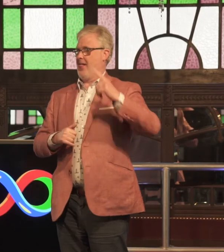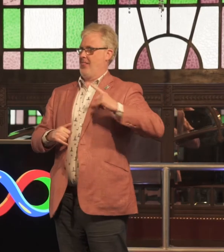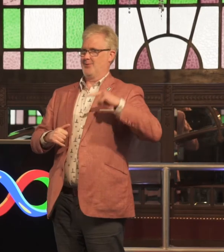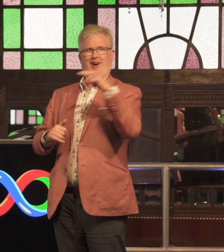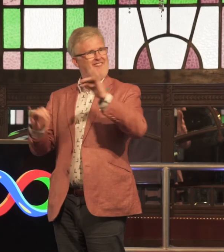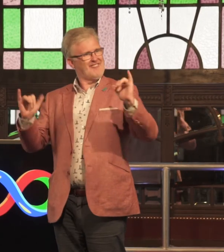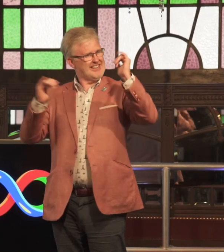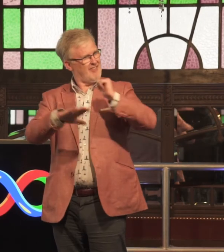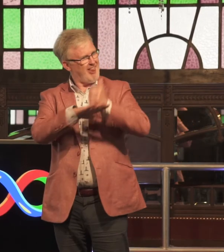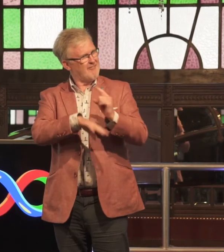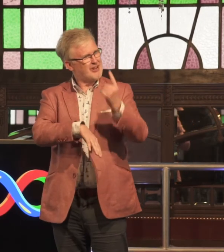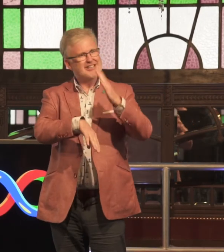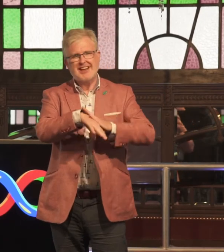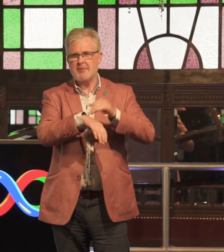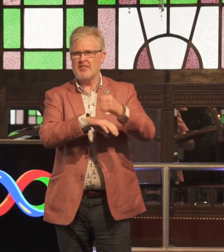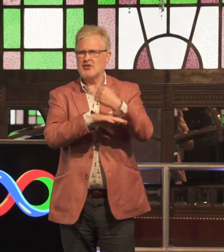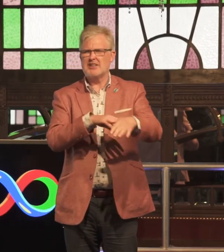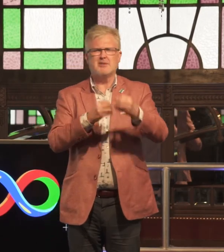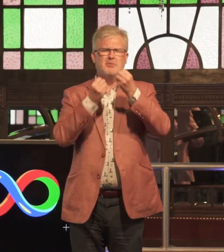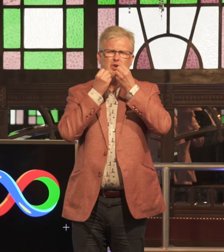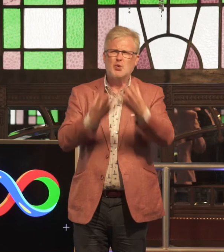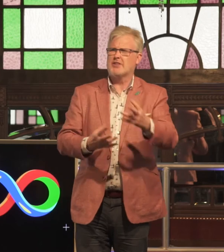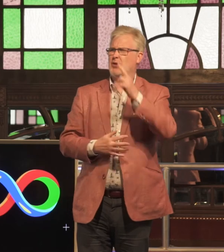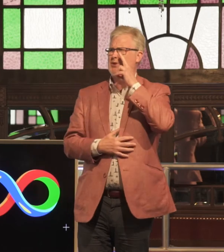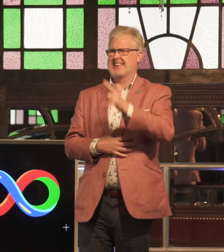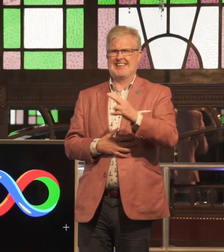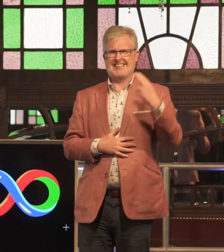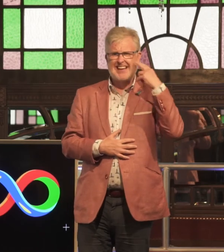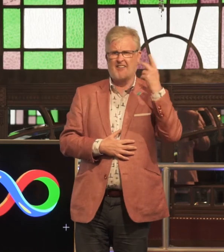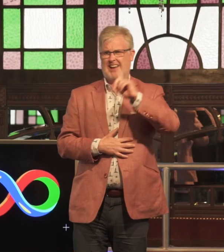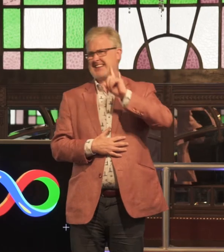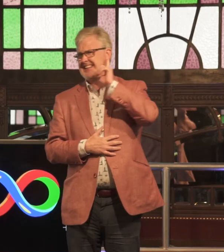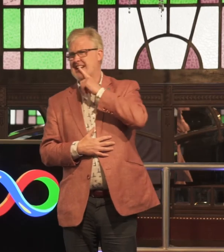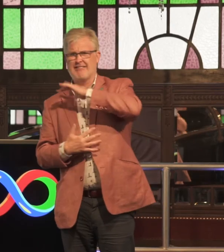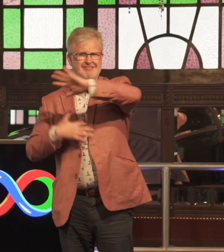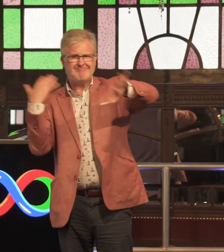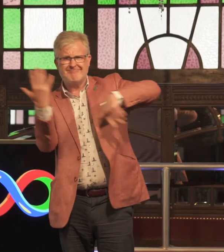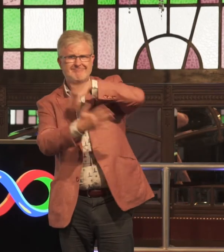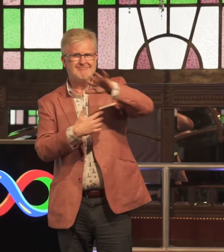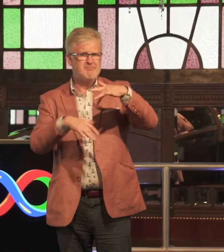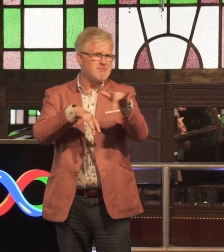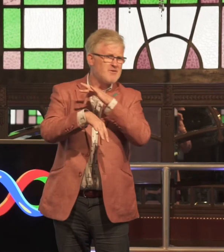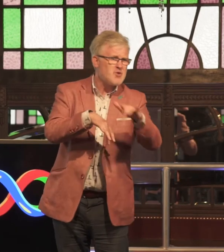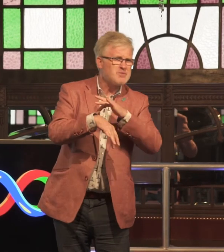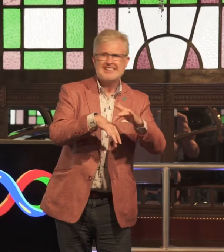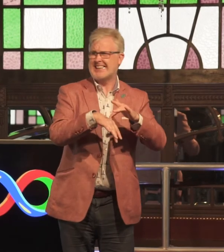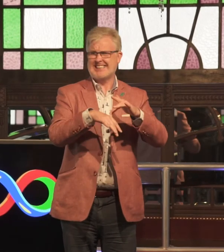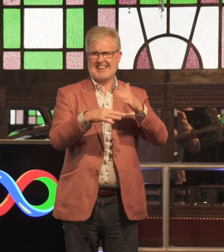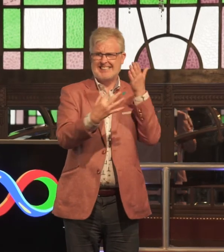but also celebrate deafness, and that's why the festival was the perfect fit. And it's so amazing to see deaf and hearing people intermingling